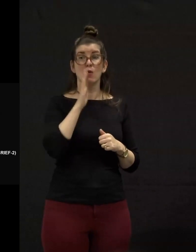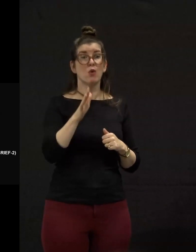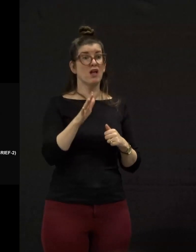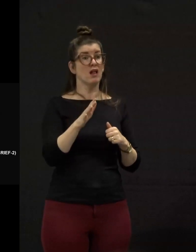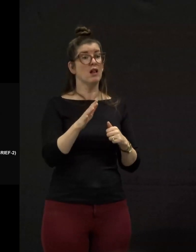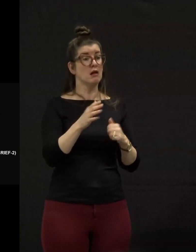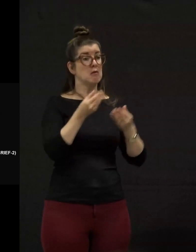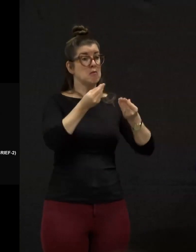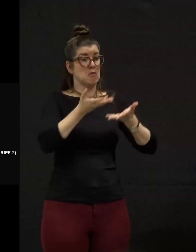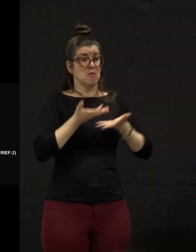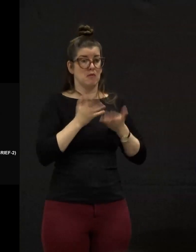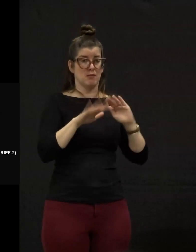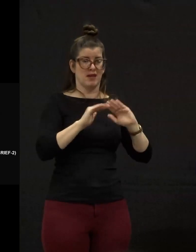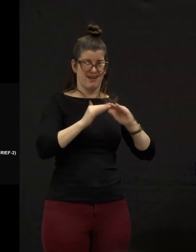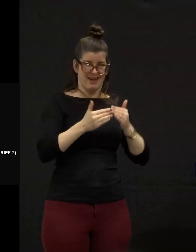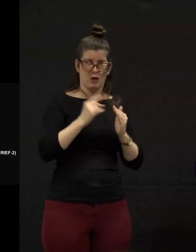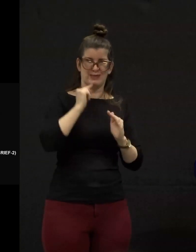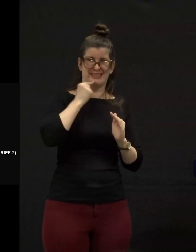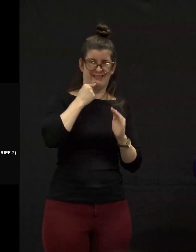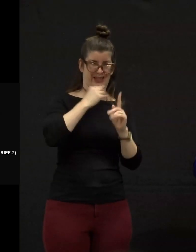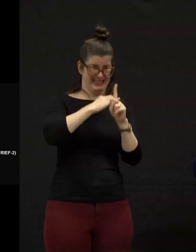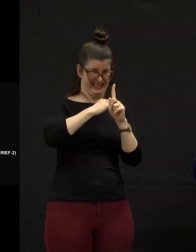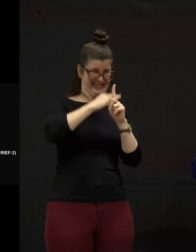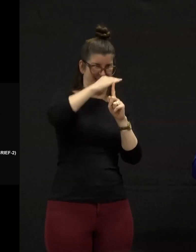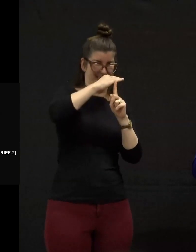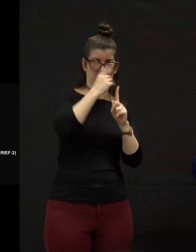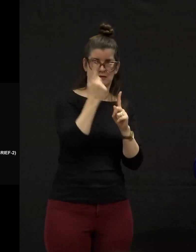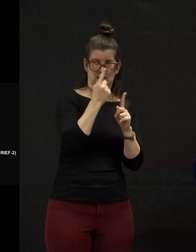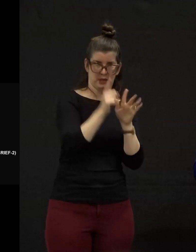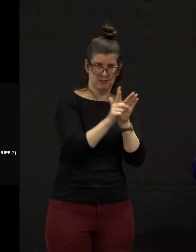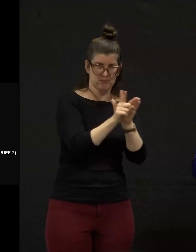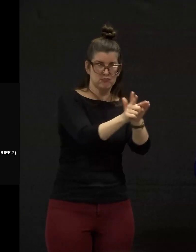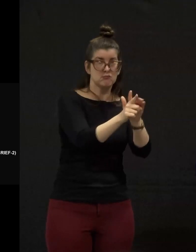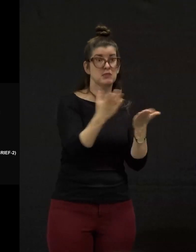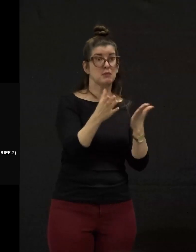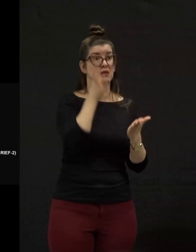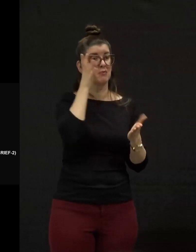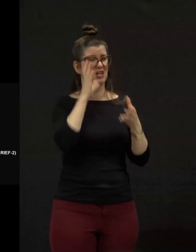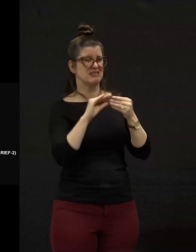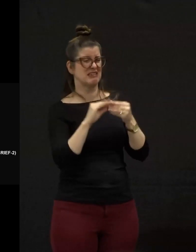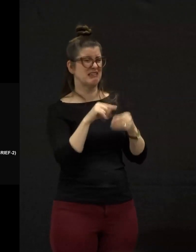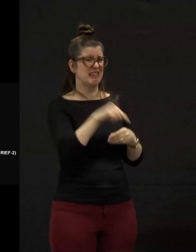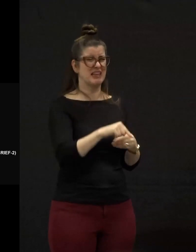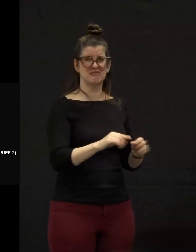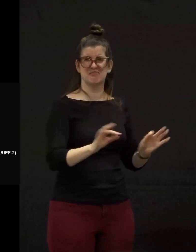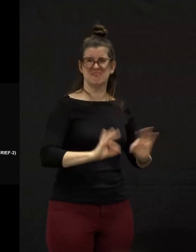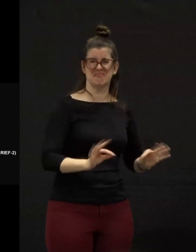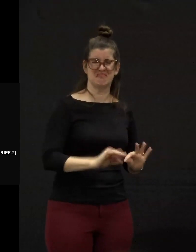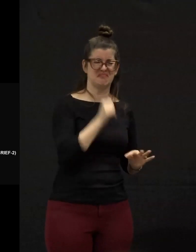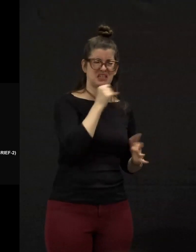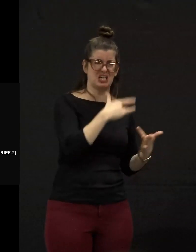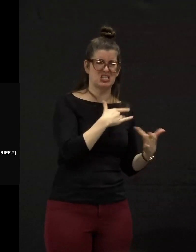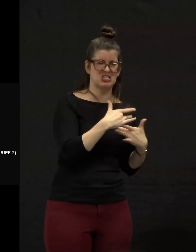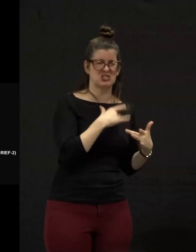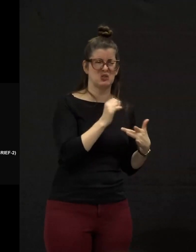about how significant something is. It could be that the parent says, "This is not a concern," to this is at risk,